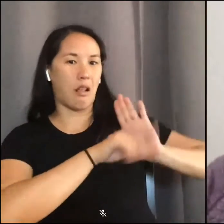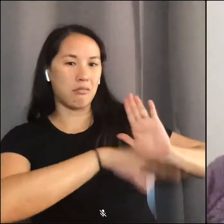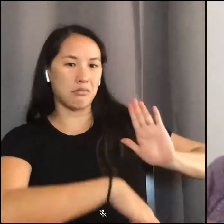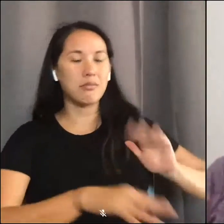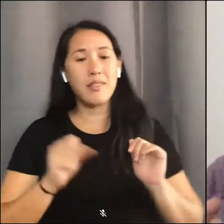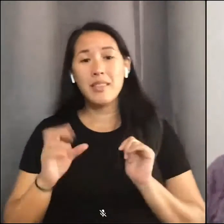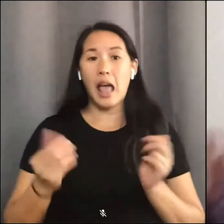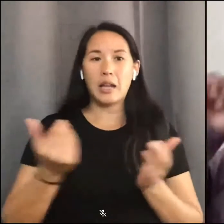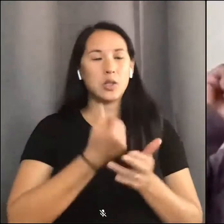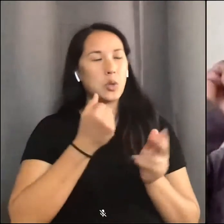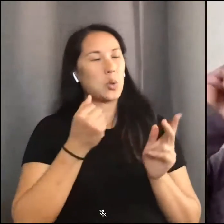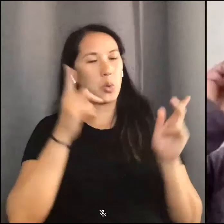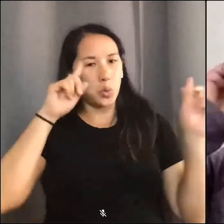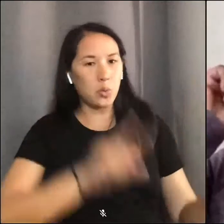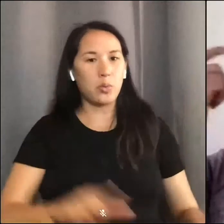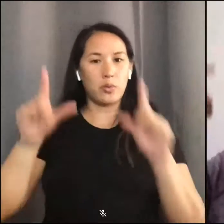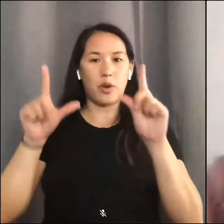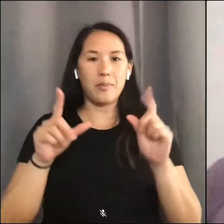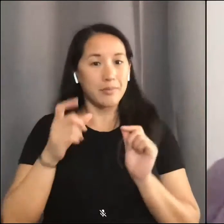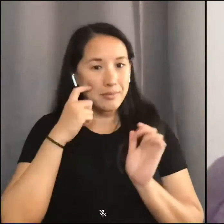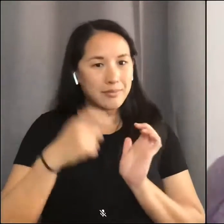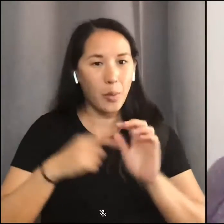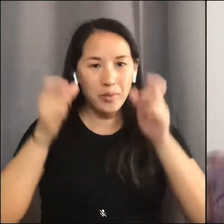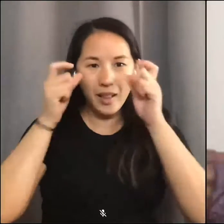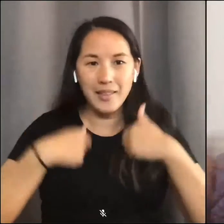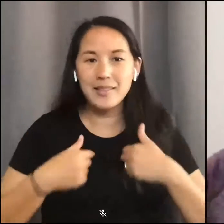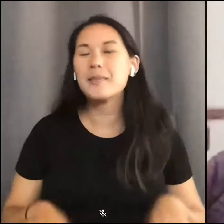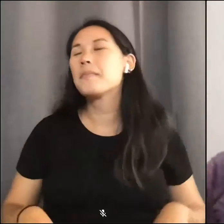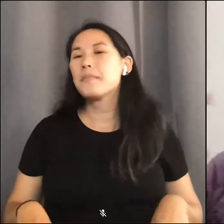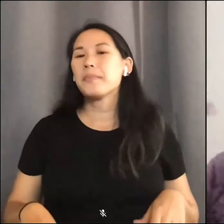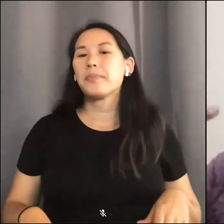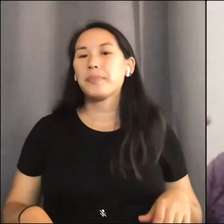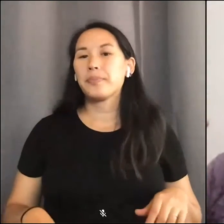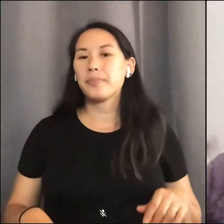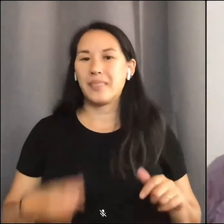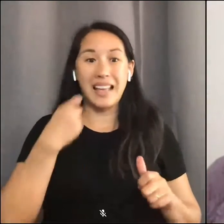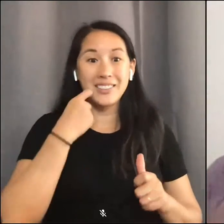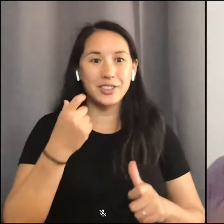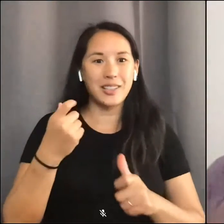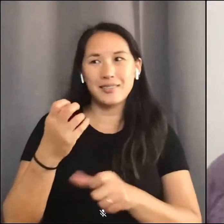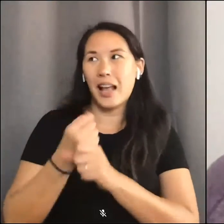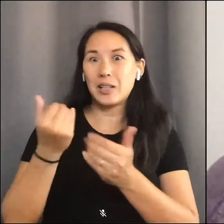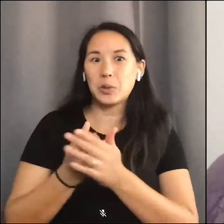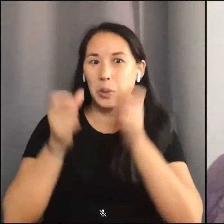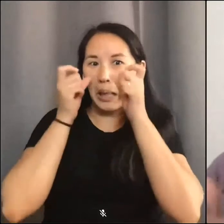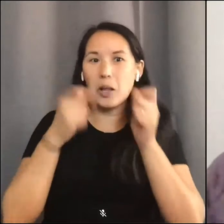right so as i'm wearing these these glasses like i just got new lenses i can see better